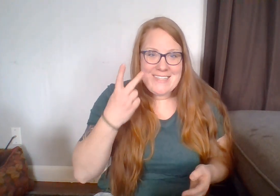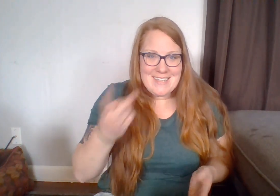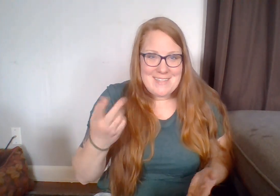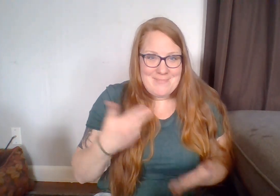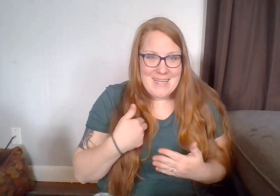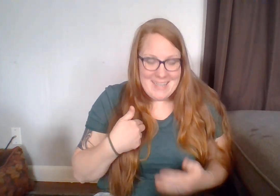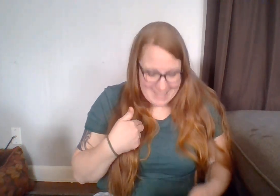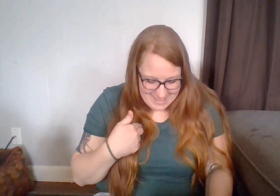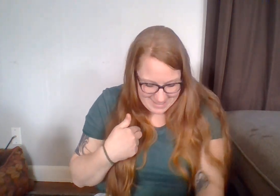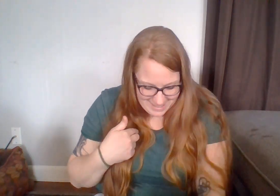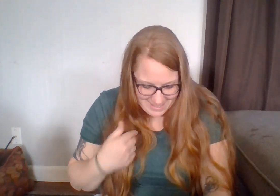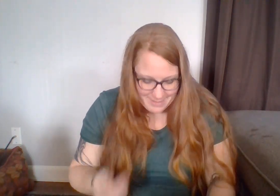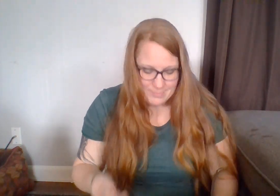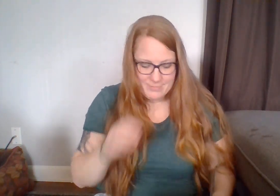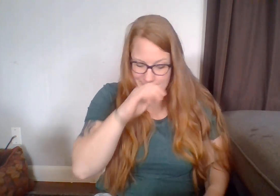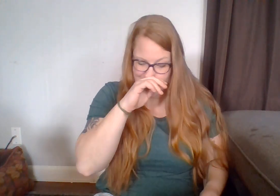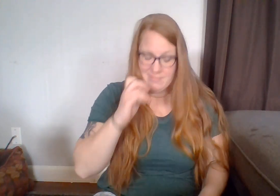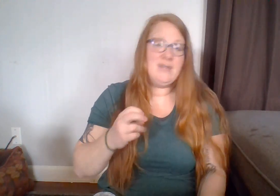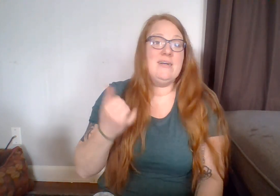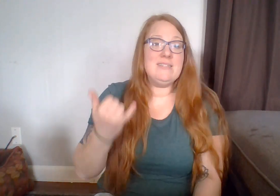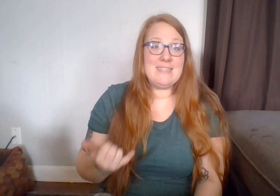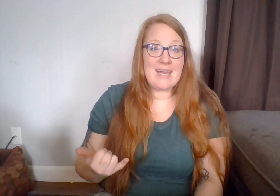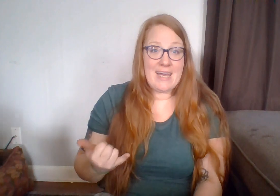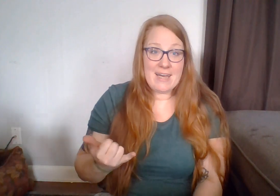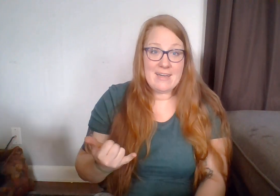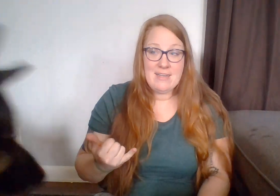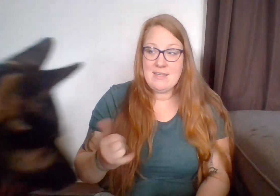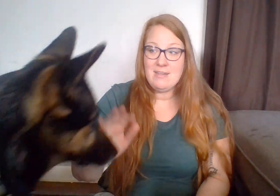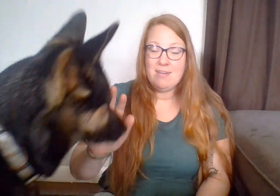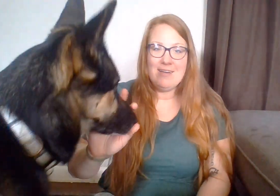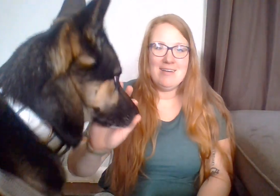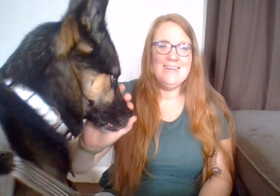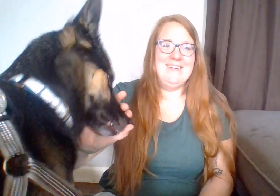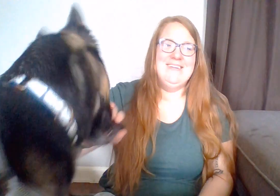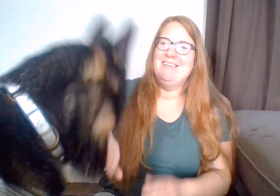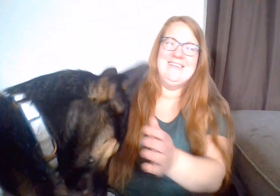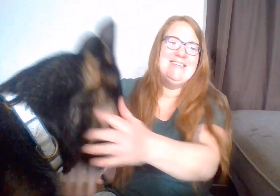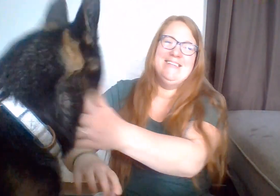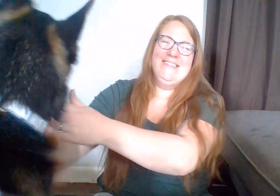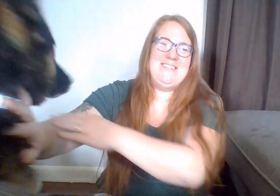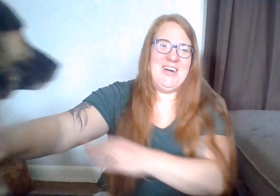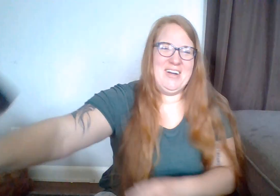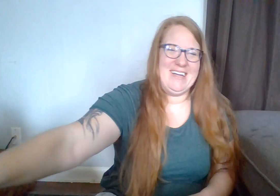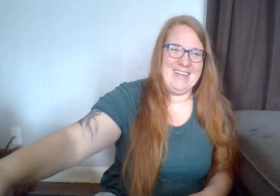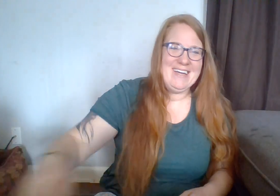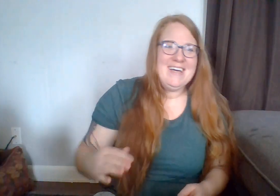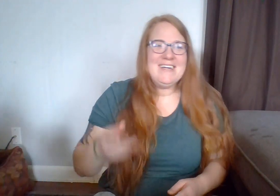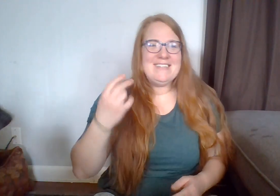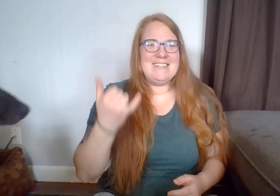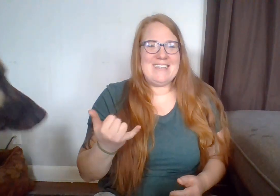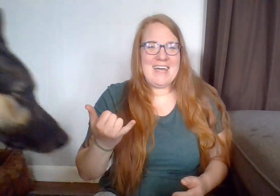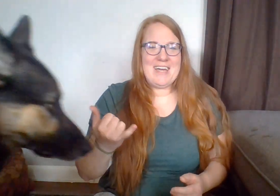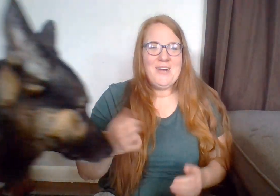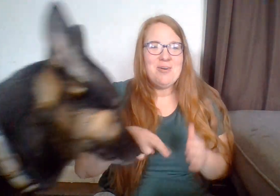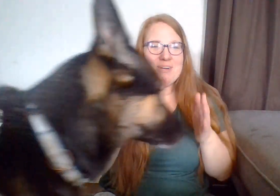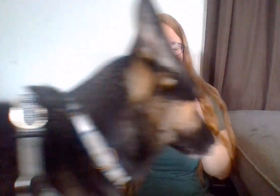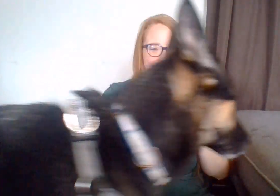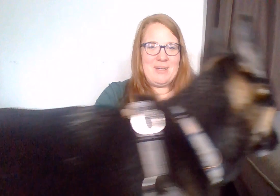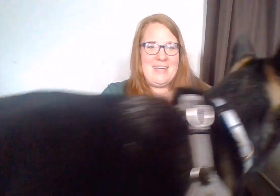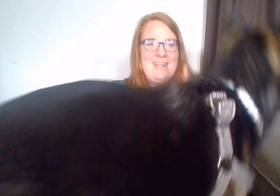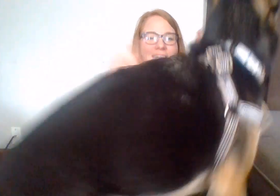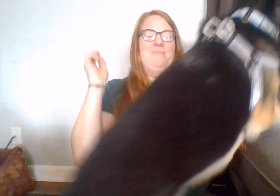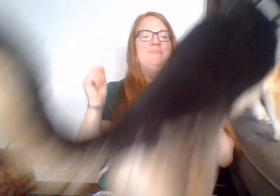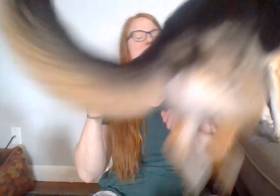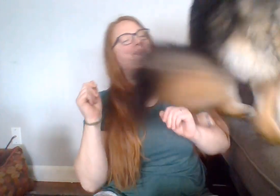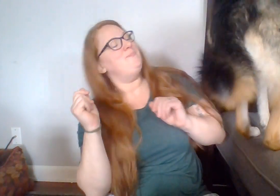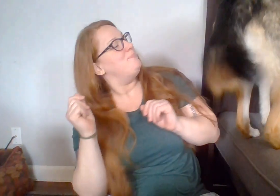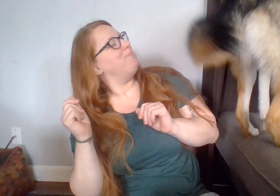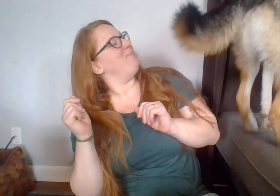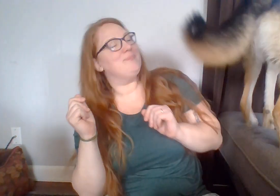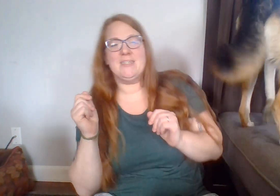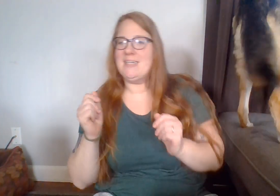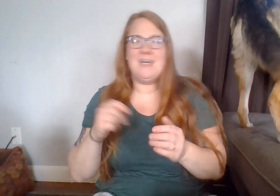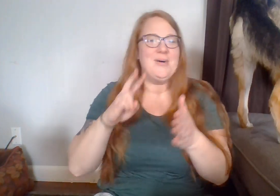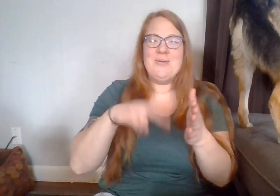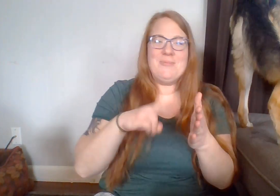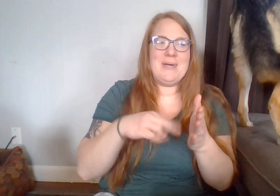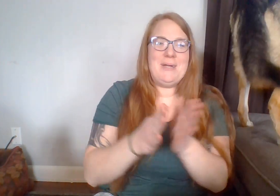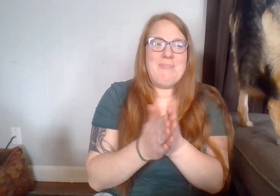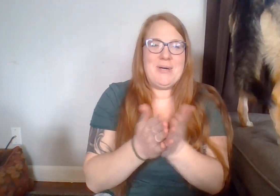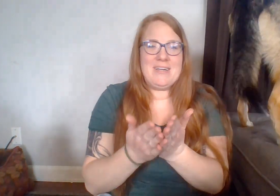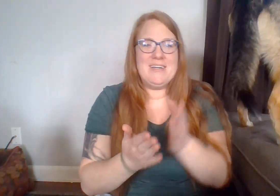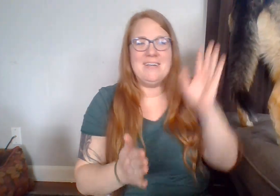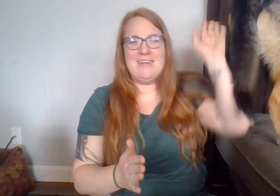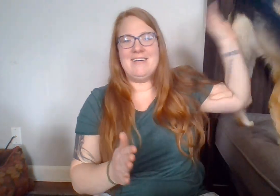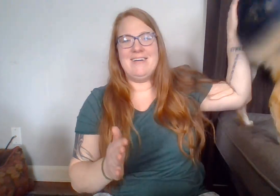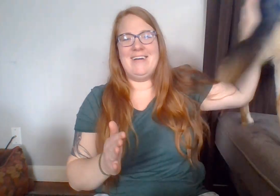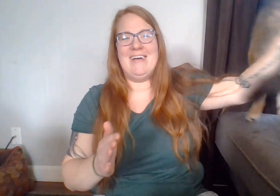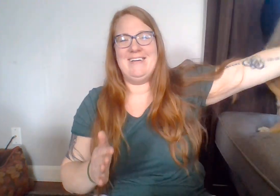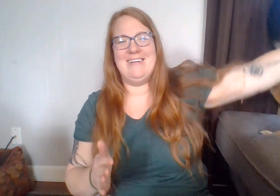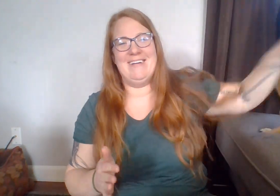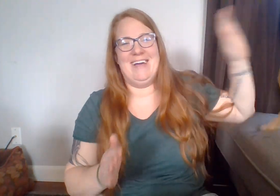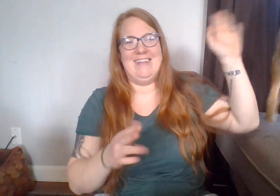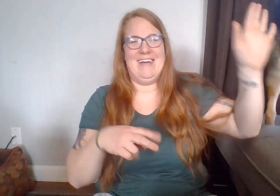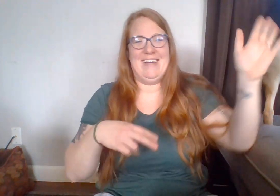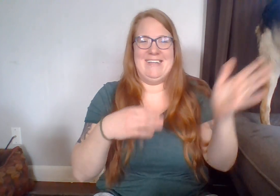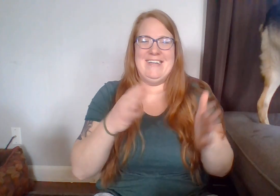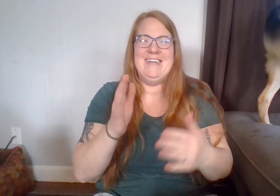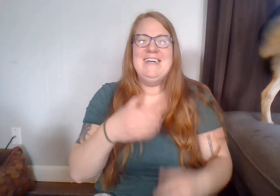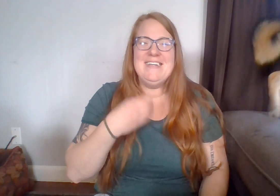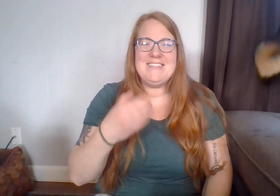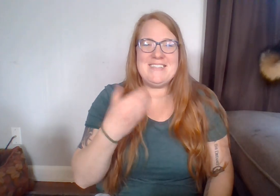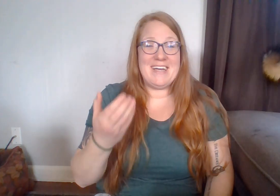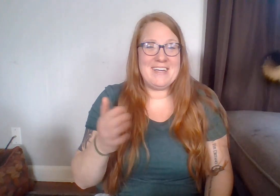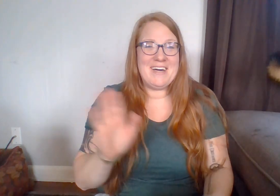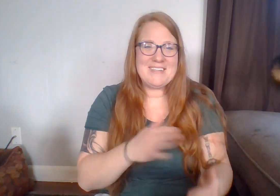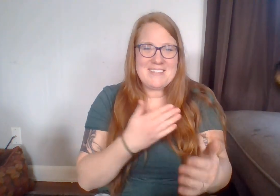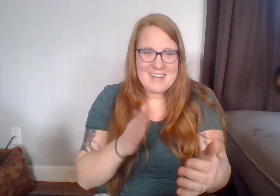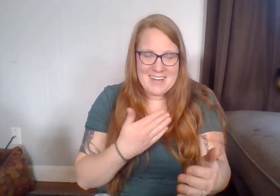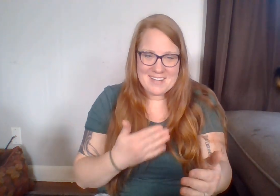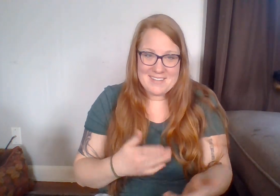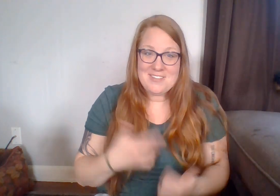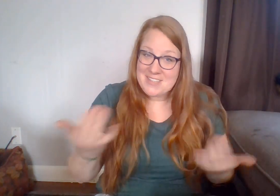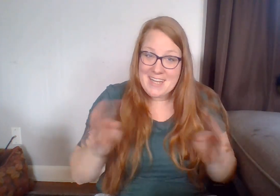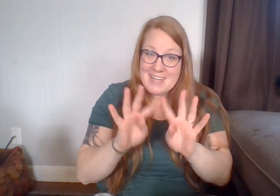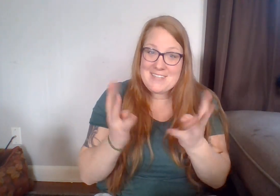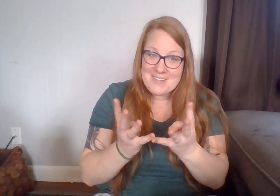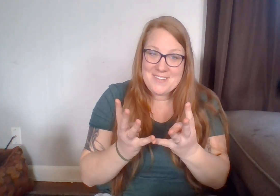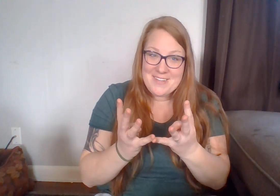see me! Today.... sorry. today we're gonna read..... [pause for Lupin] read a book and then sing a song... just like at circle!